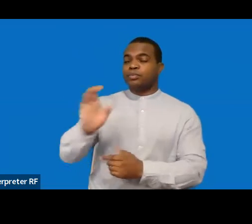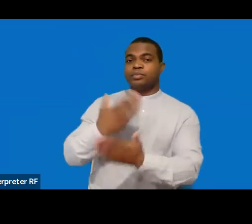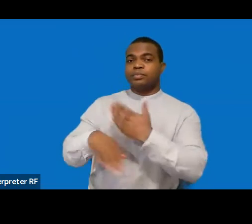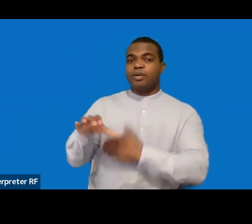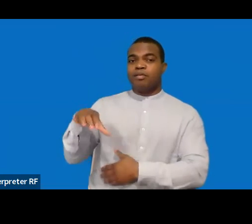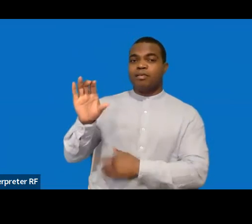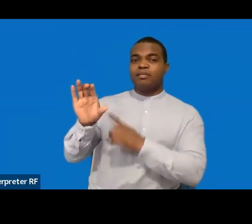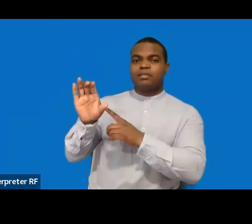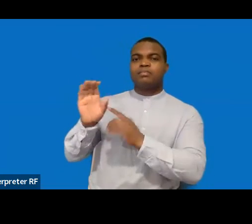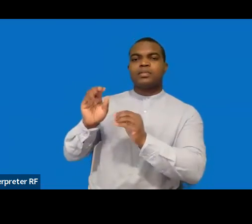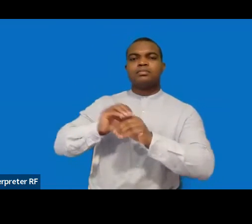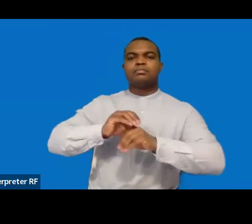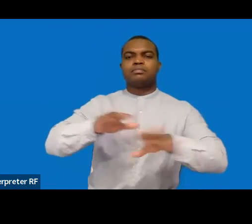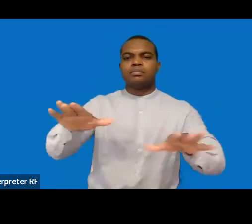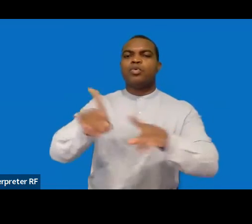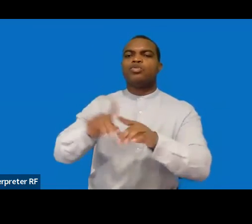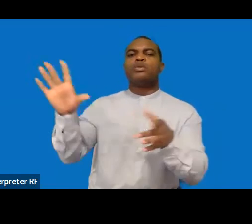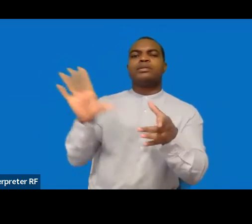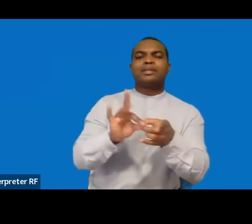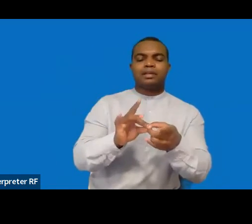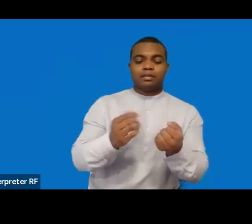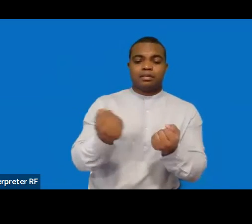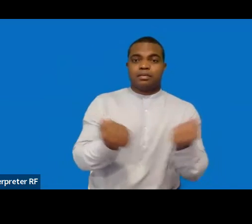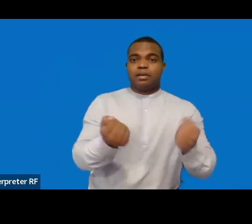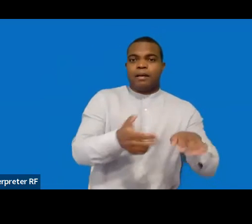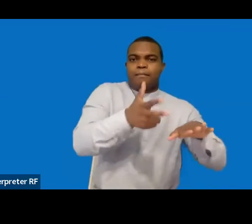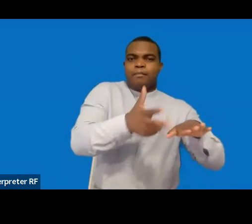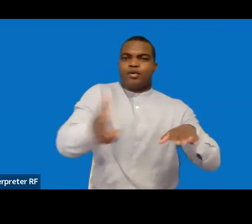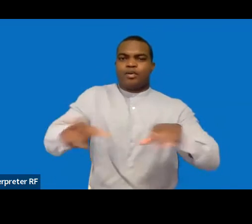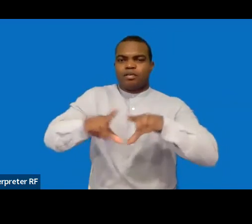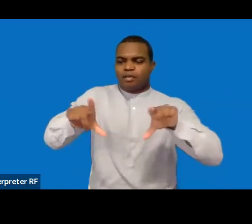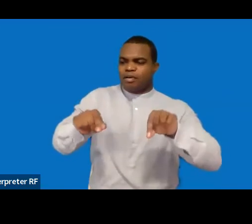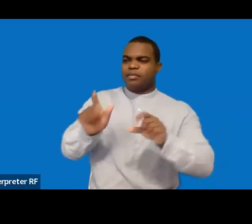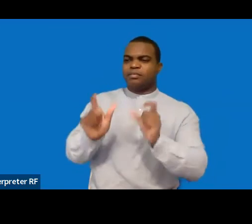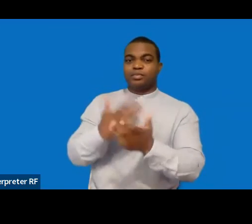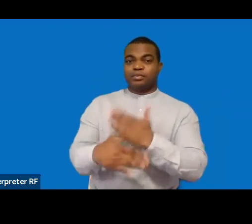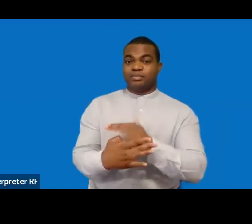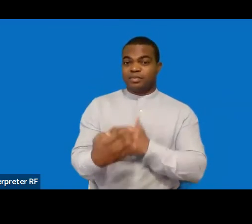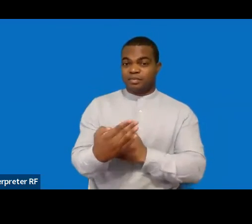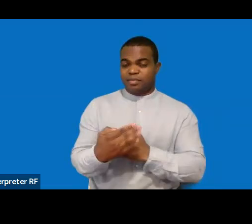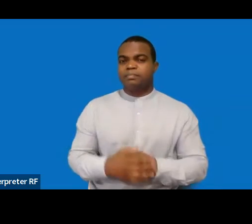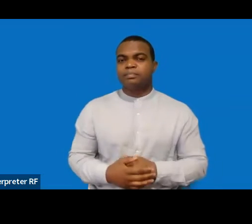So concretely, when this legislation is implemented, there will be two cards: